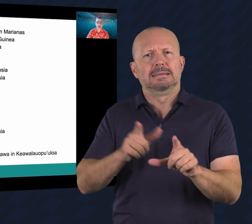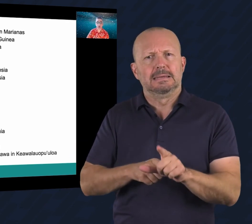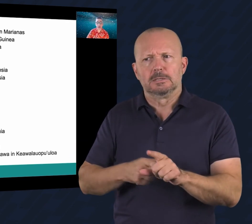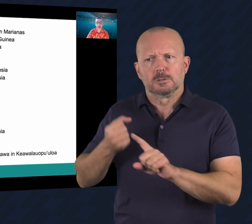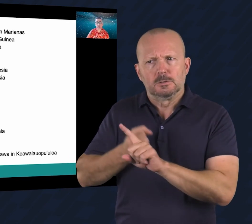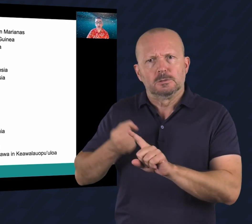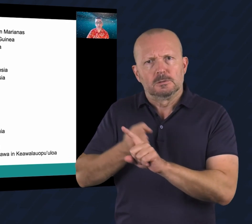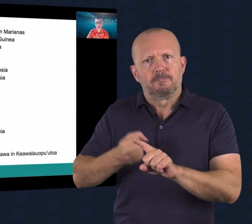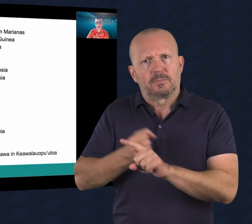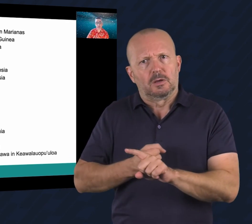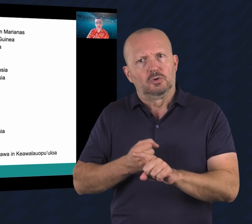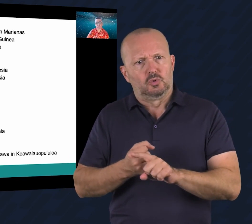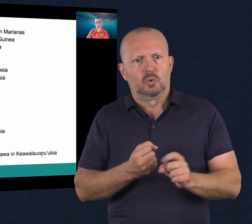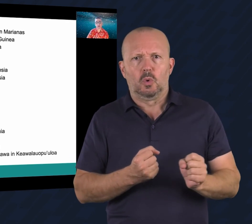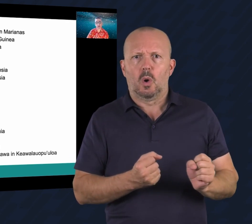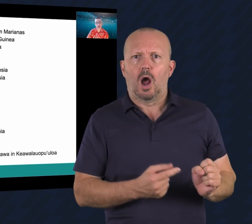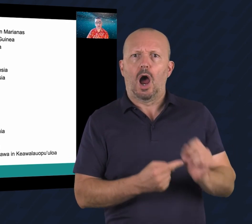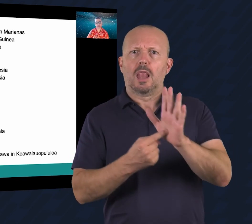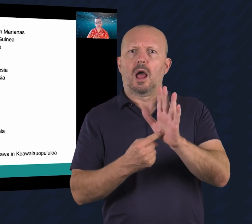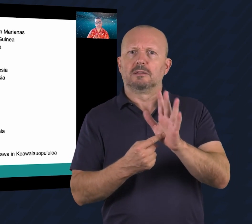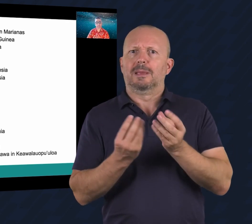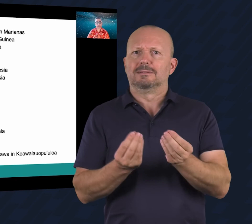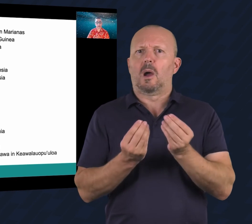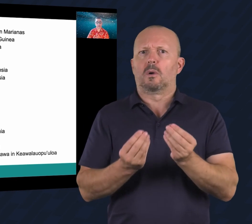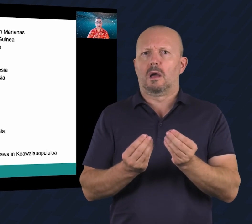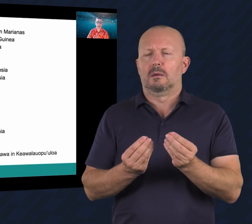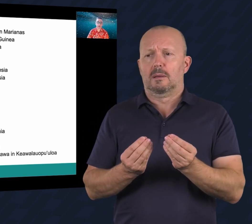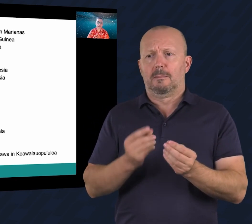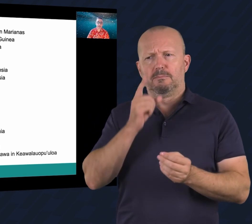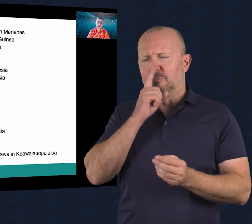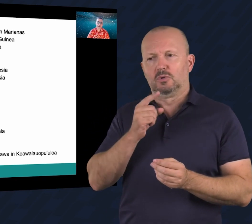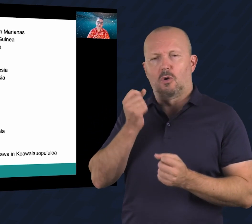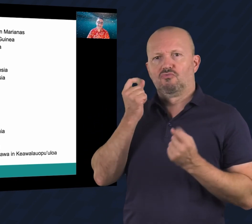honour, and highlight taonga, is often unheralded. And to coin a phrase,